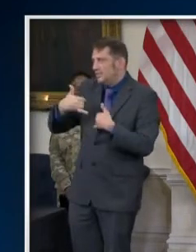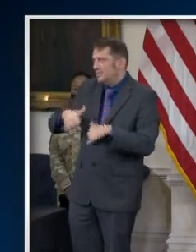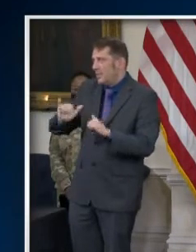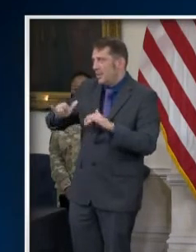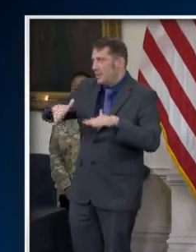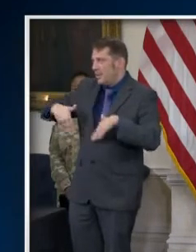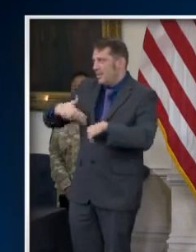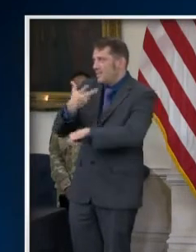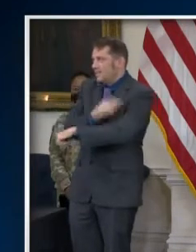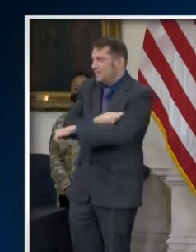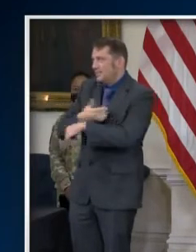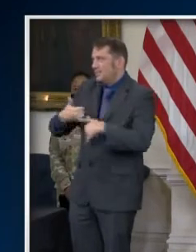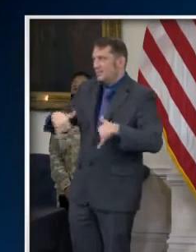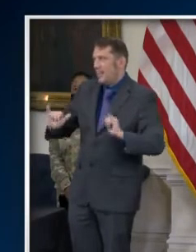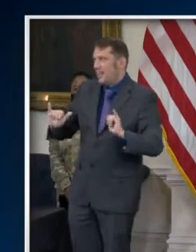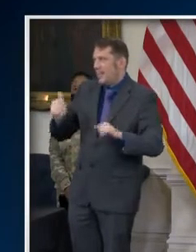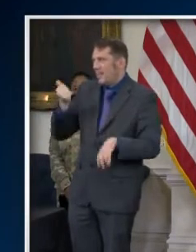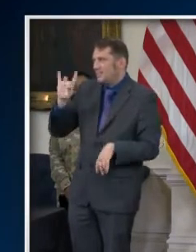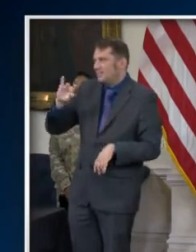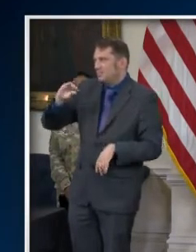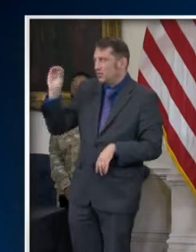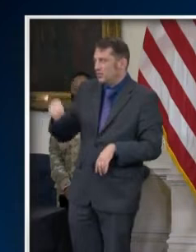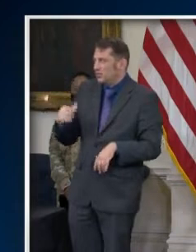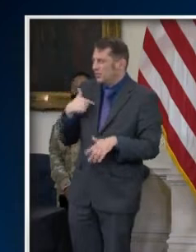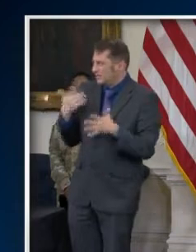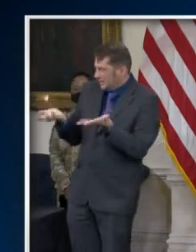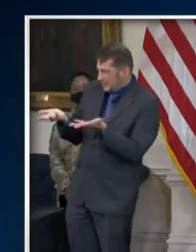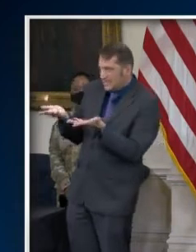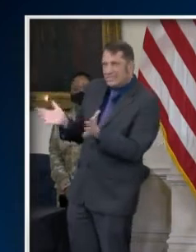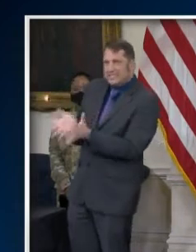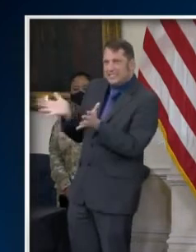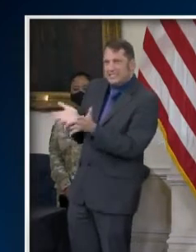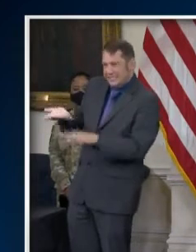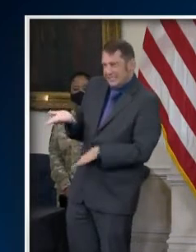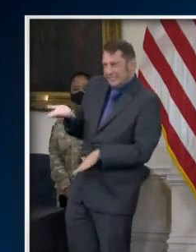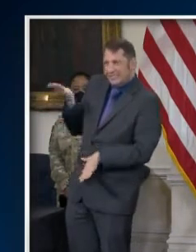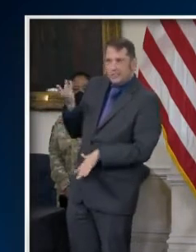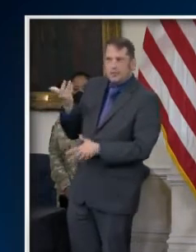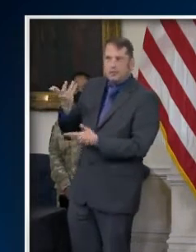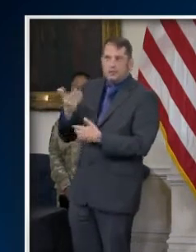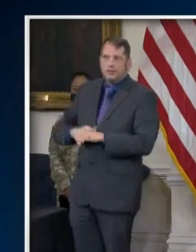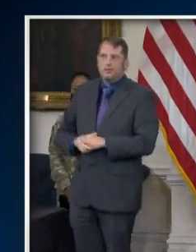18% OF MARYLAND SENIORS BY GOING COUNTY BY COUNTY AND ZIP CODE BY